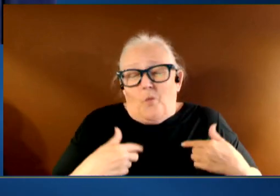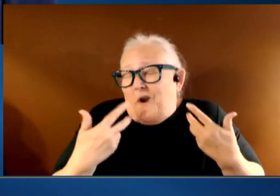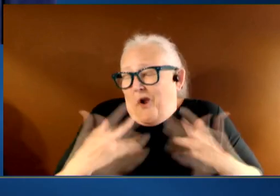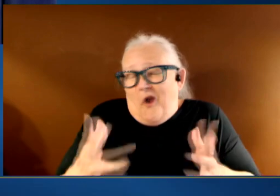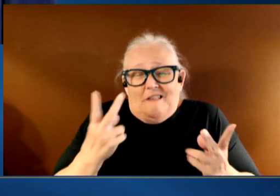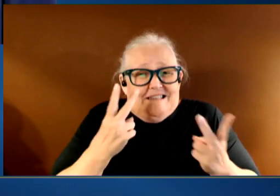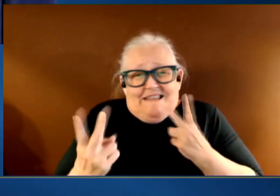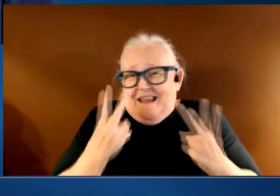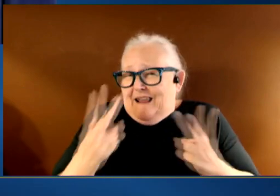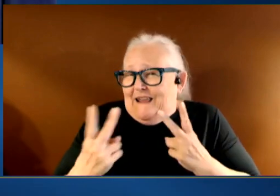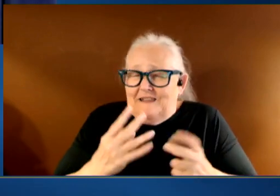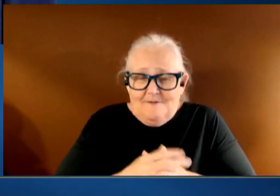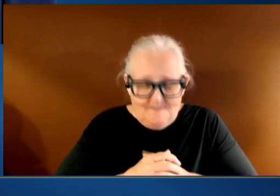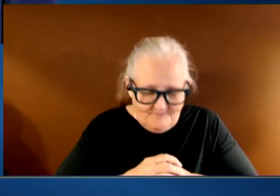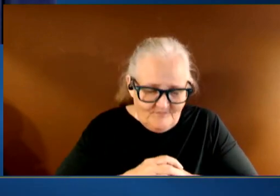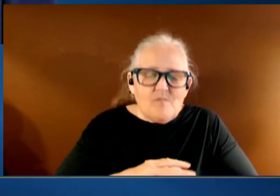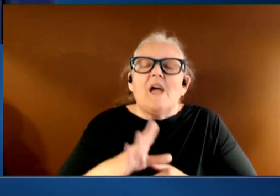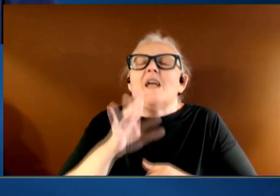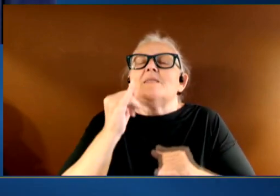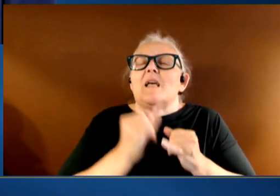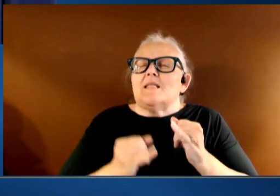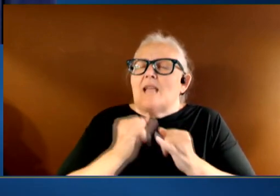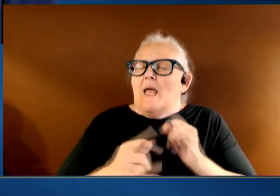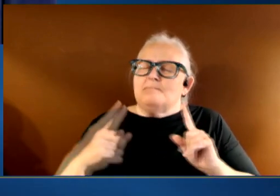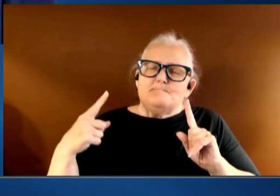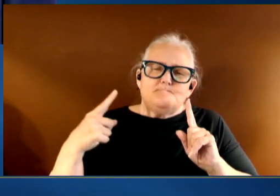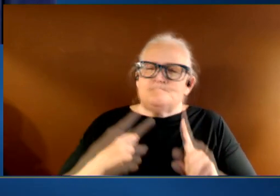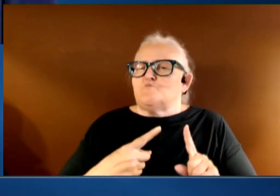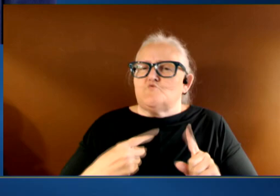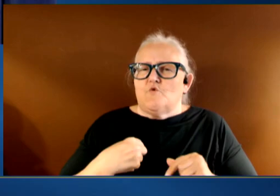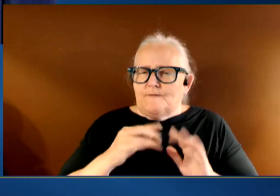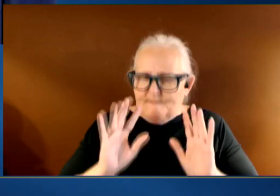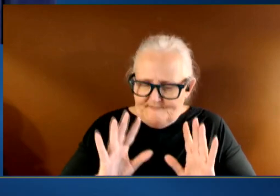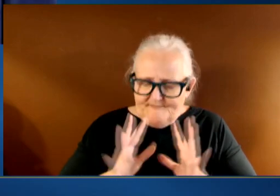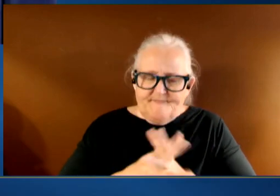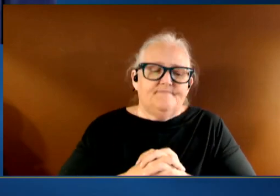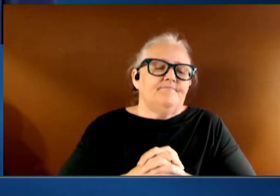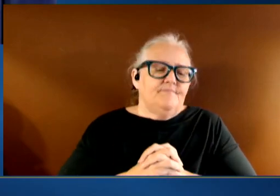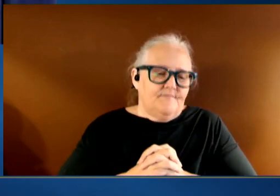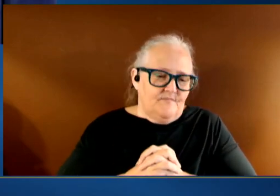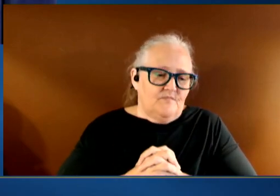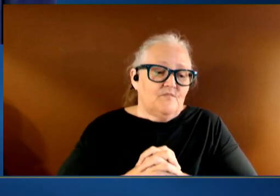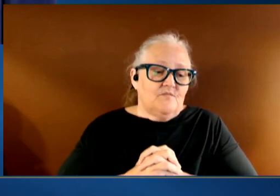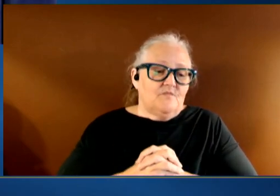The last point I want to say is that with the new transformative therapies that are -- that's